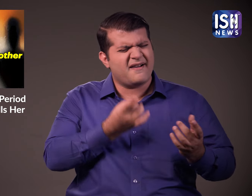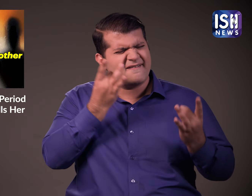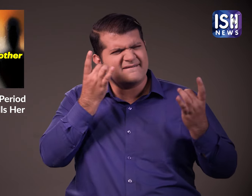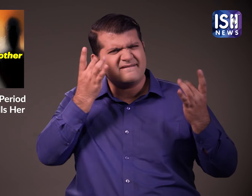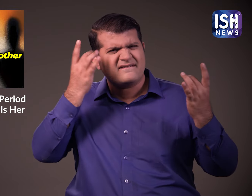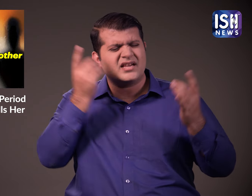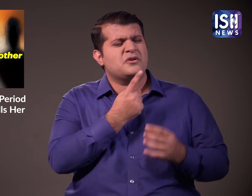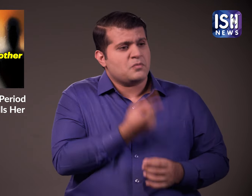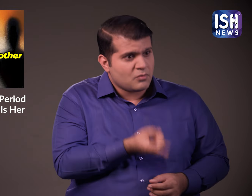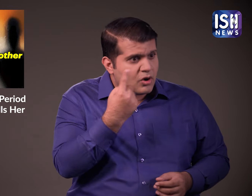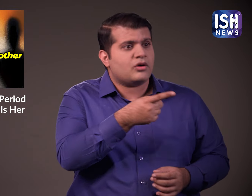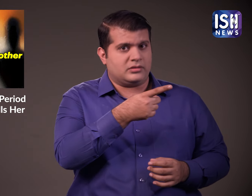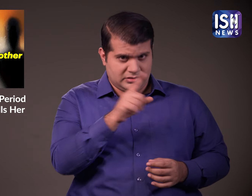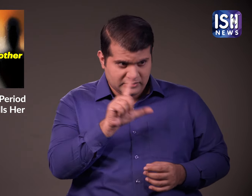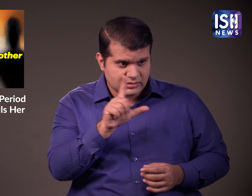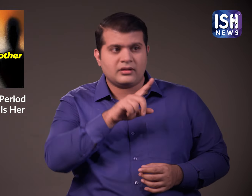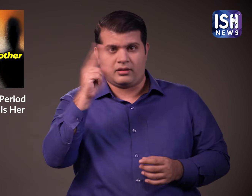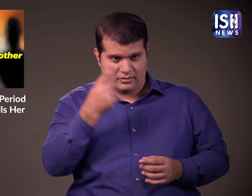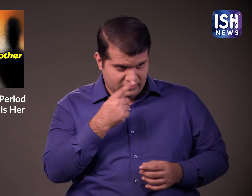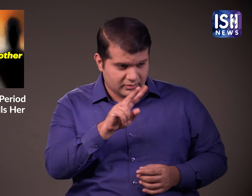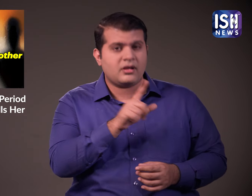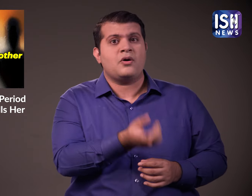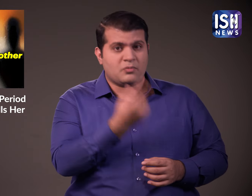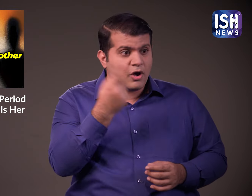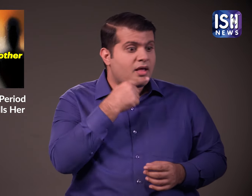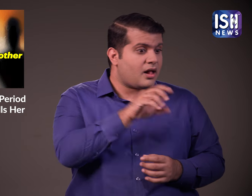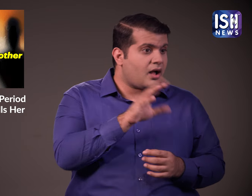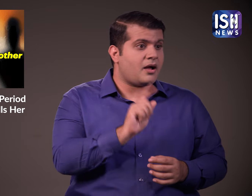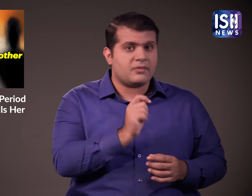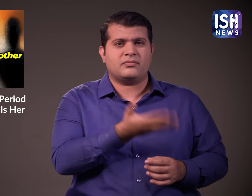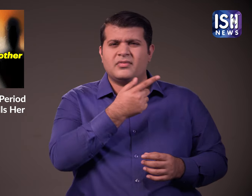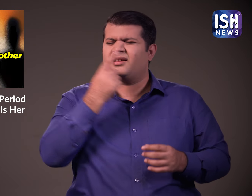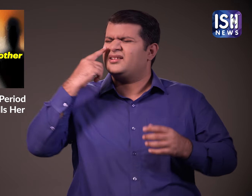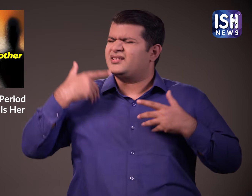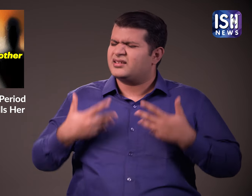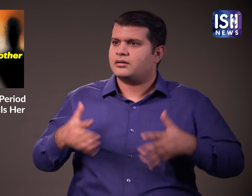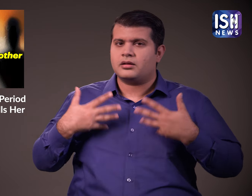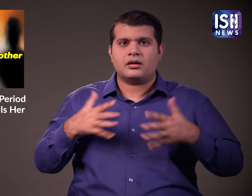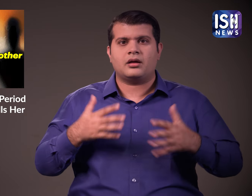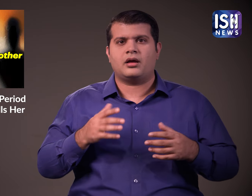He furiously asked her about the red stain and whether she was having an affair with someone. She continued to deny everything.